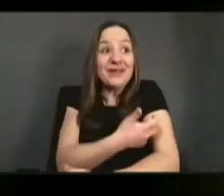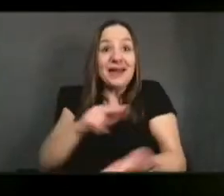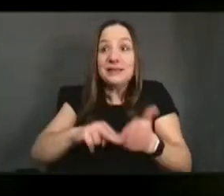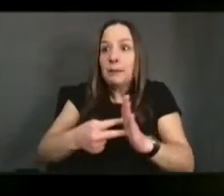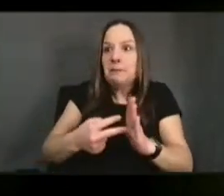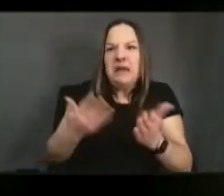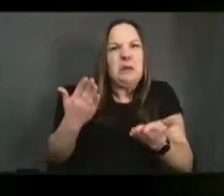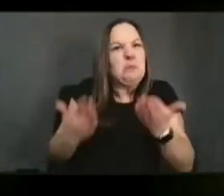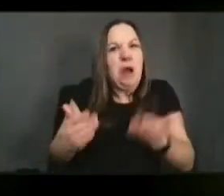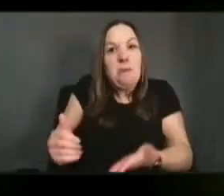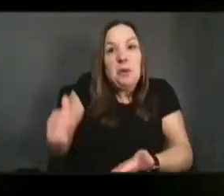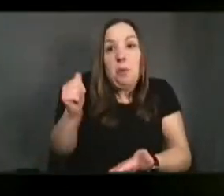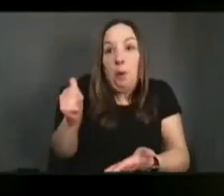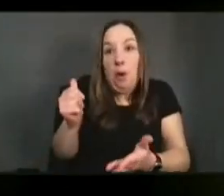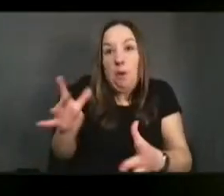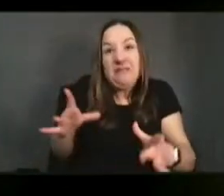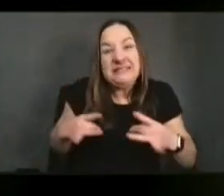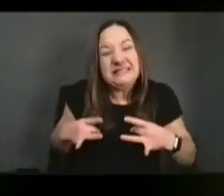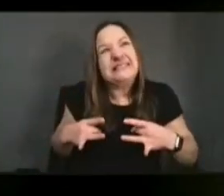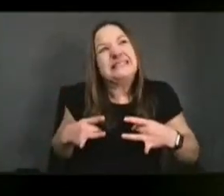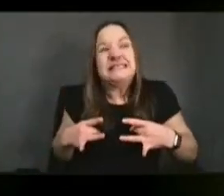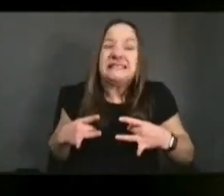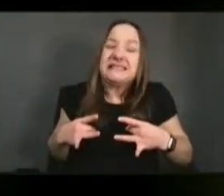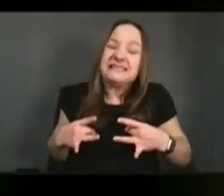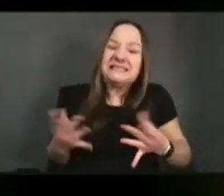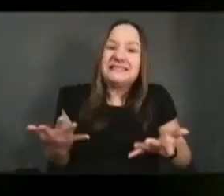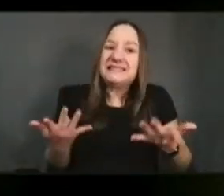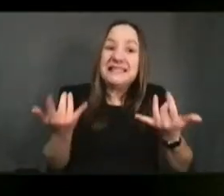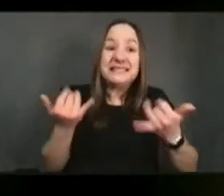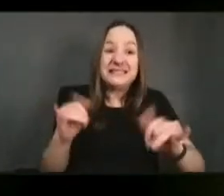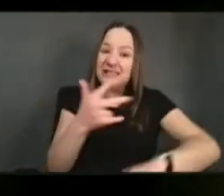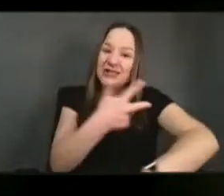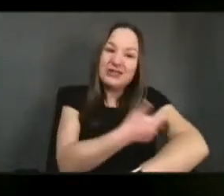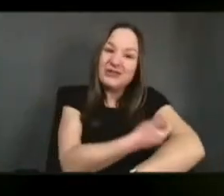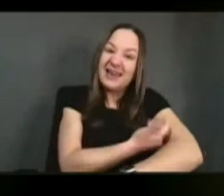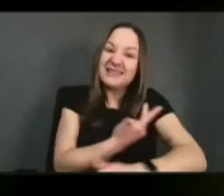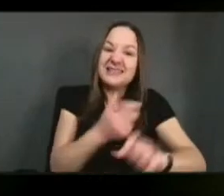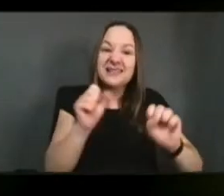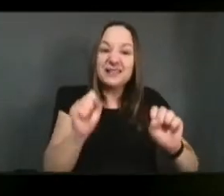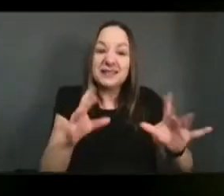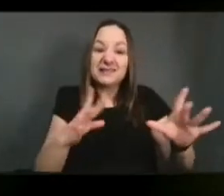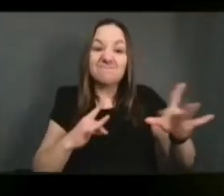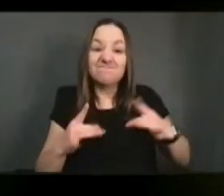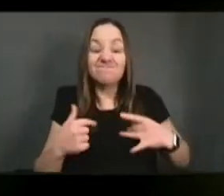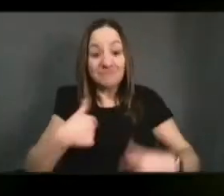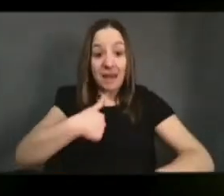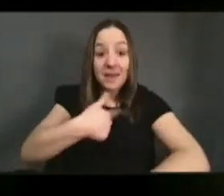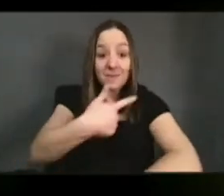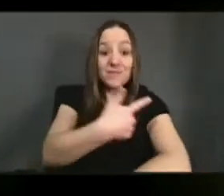vaccinated, you're very, very unlikely to get actually it appears that you can get it far